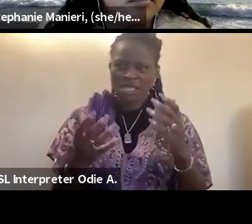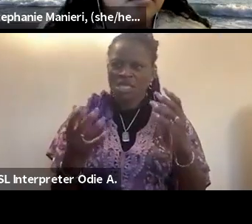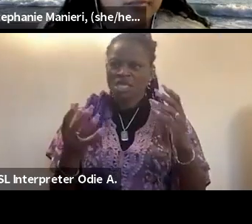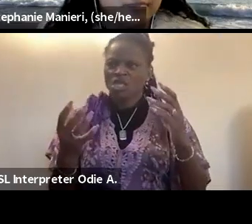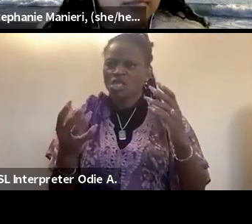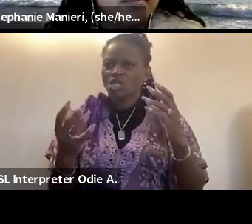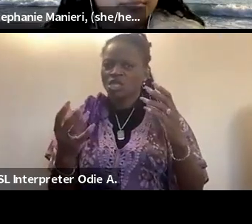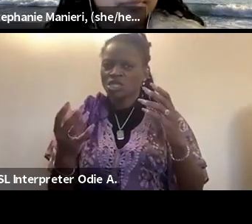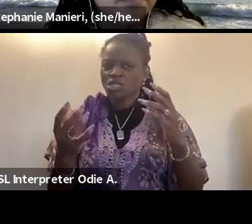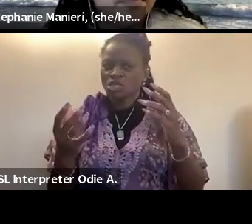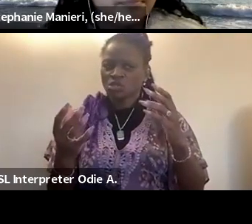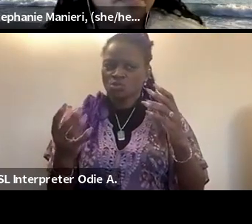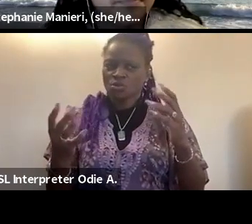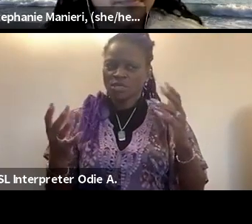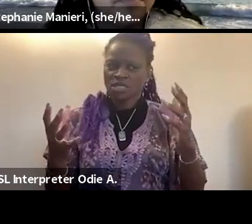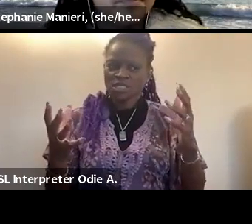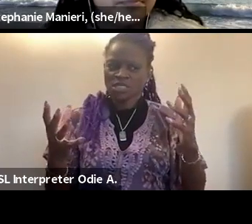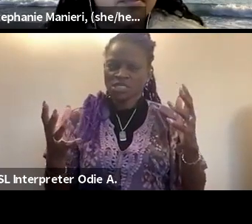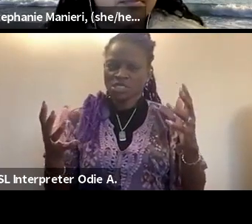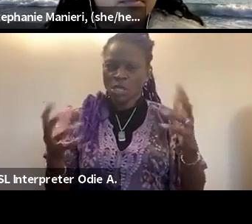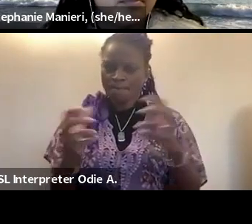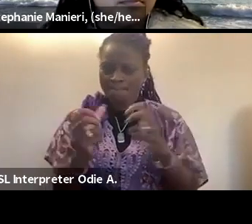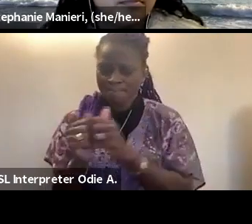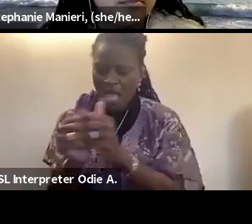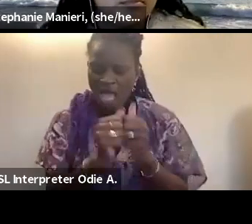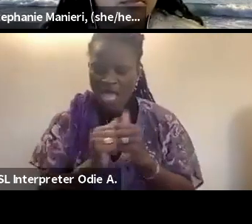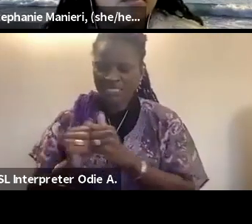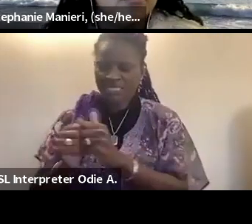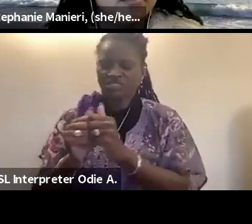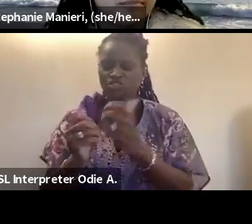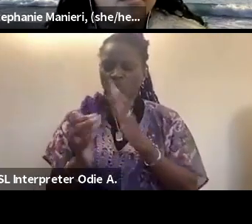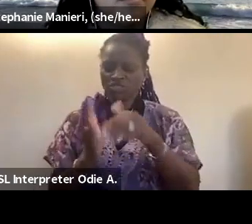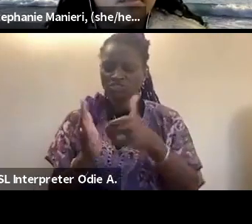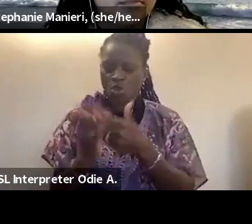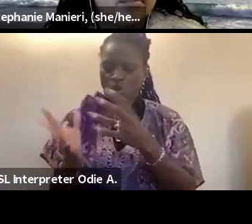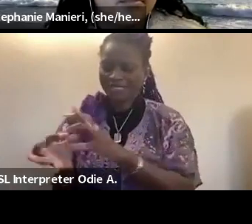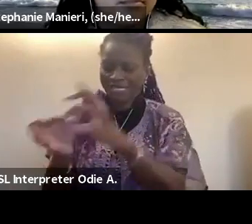and how all of that is interconnected to the social determinants of health and how